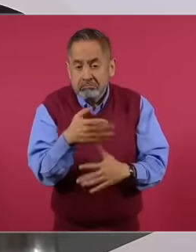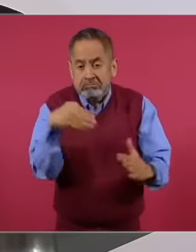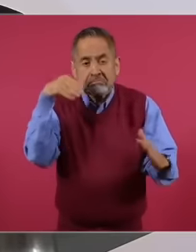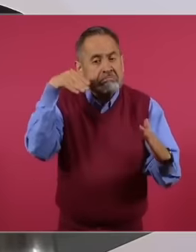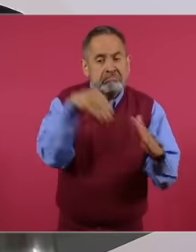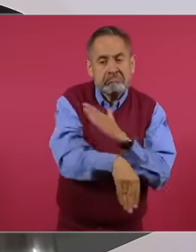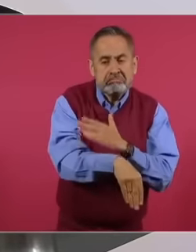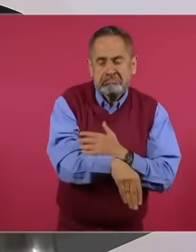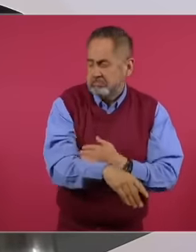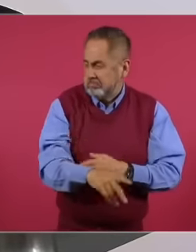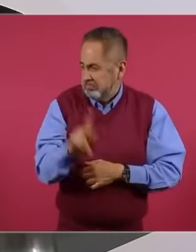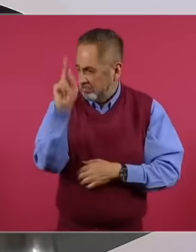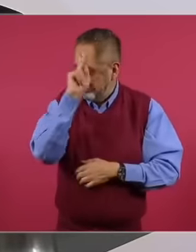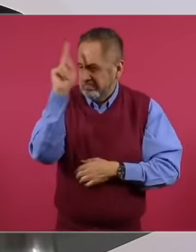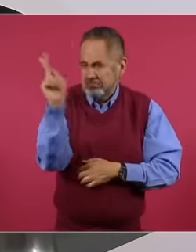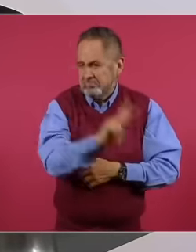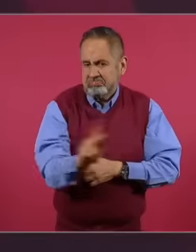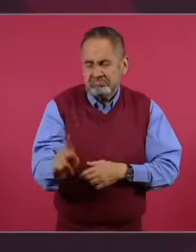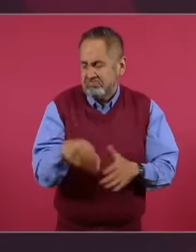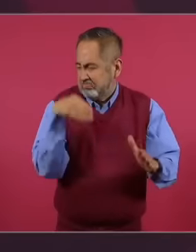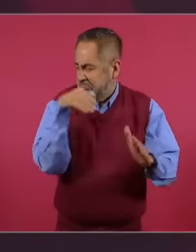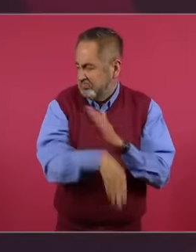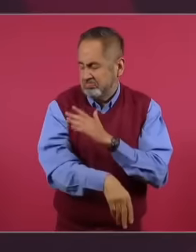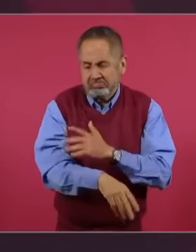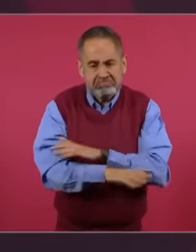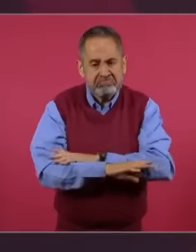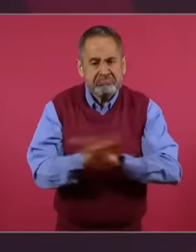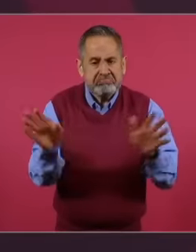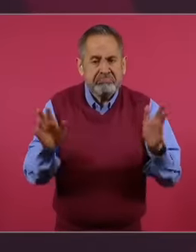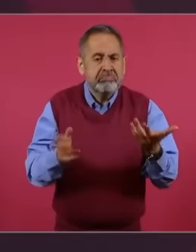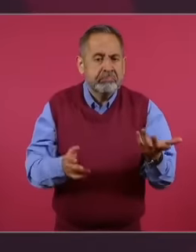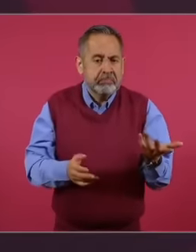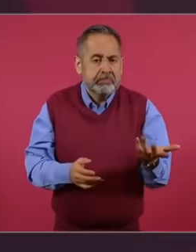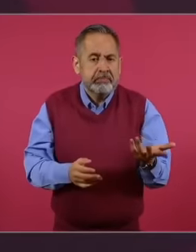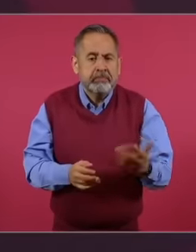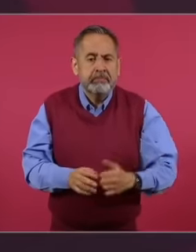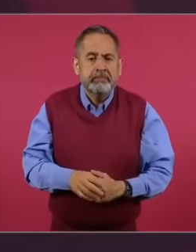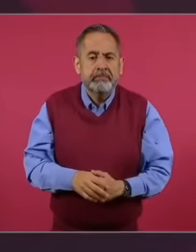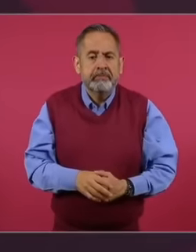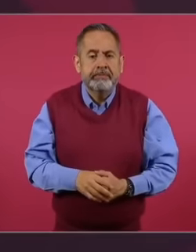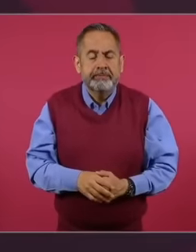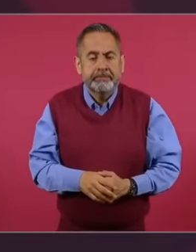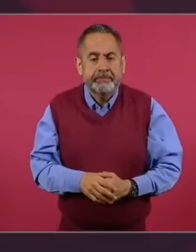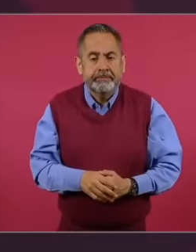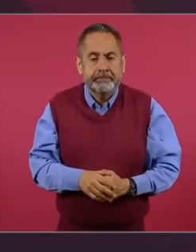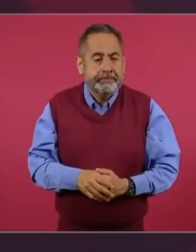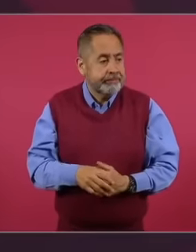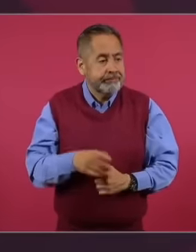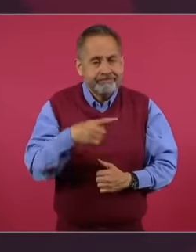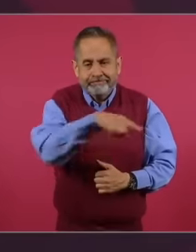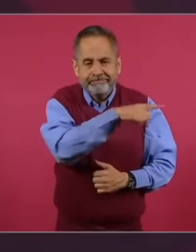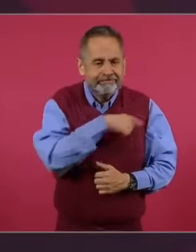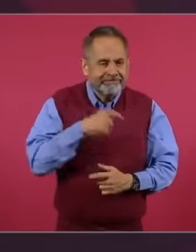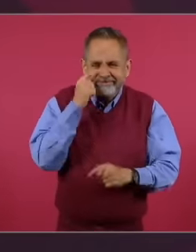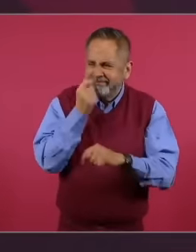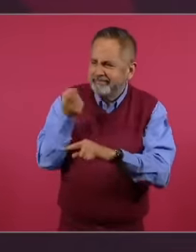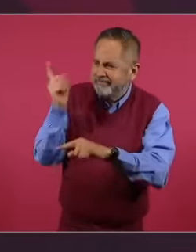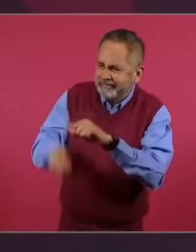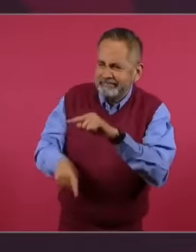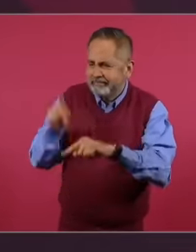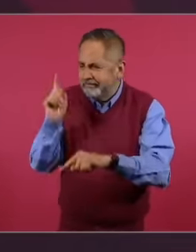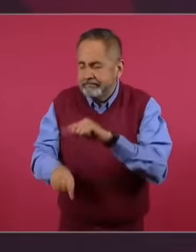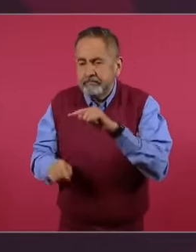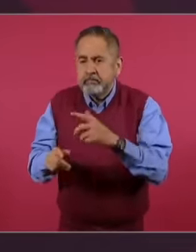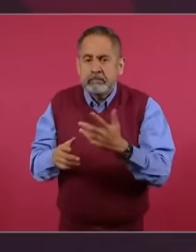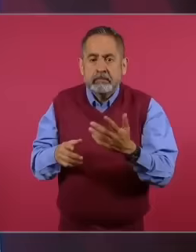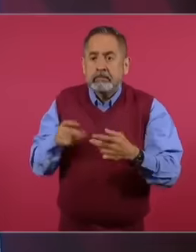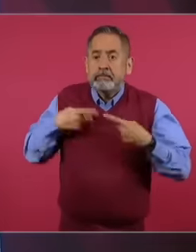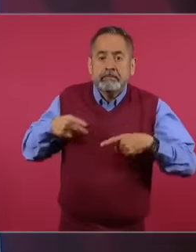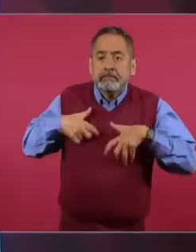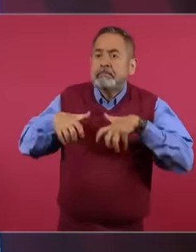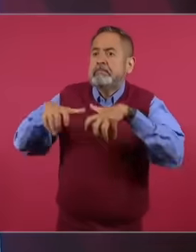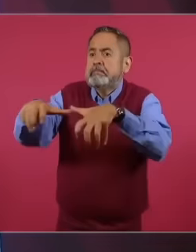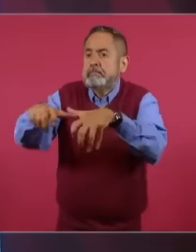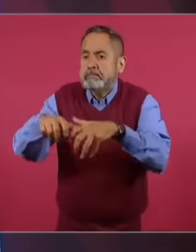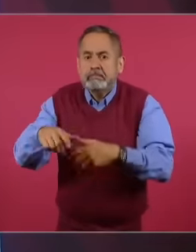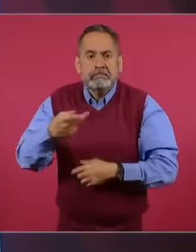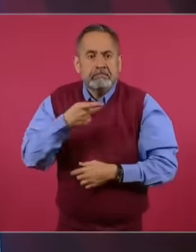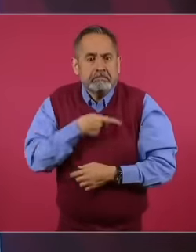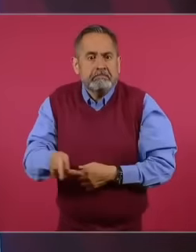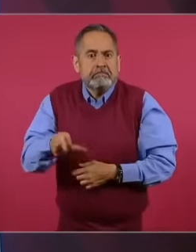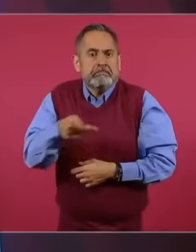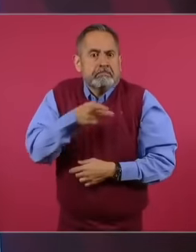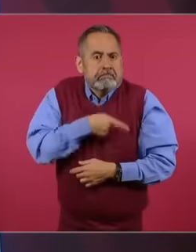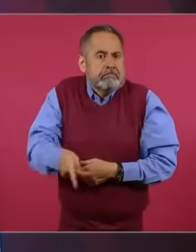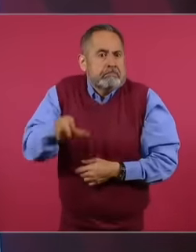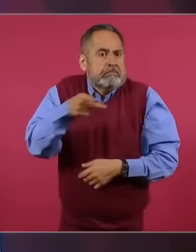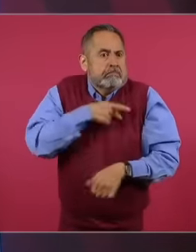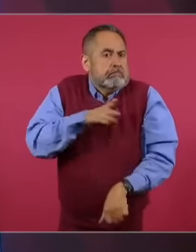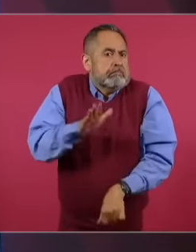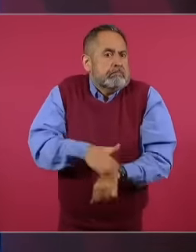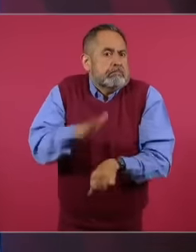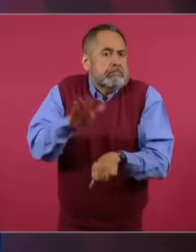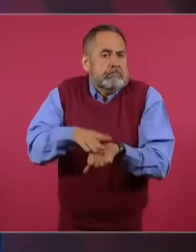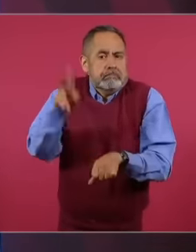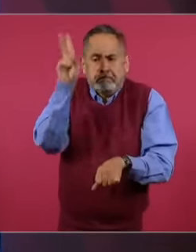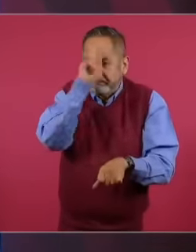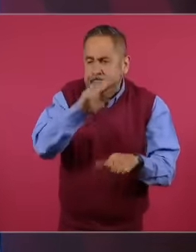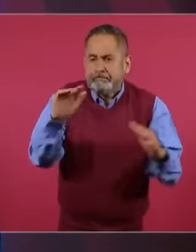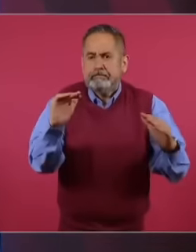. What they left in Mexico was more poverty, monstrous economic and